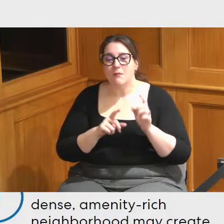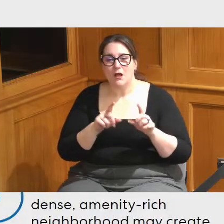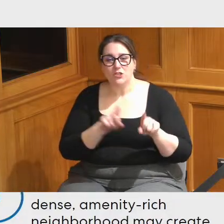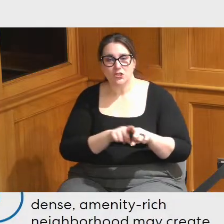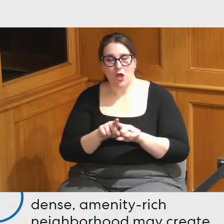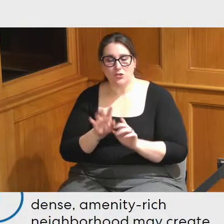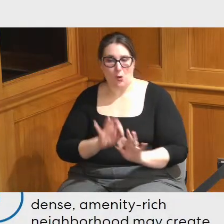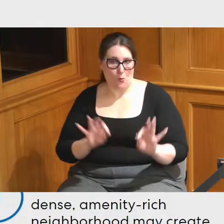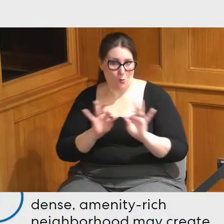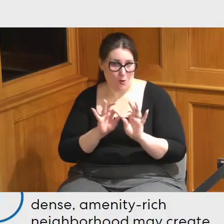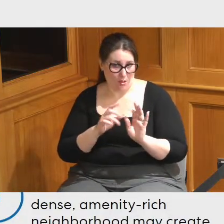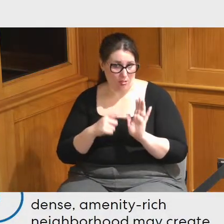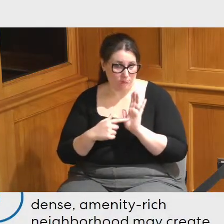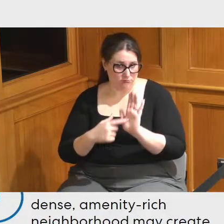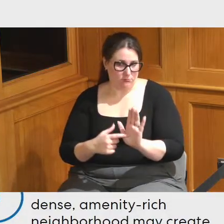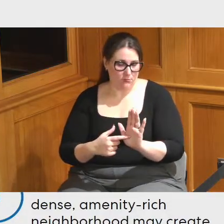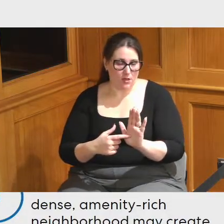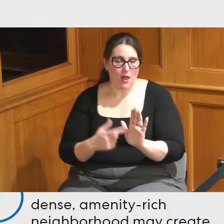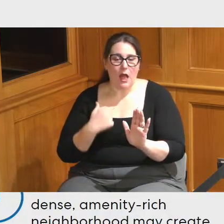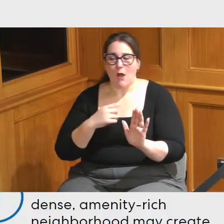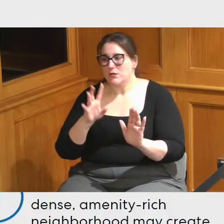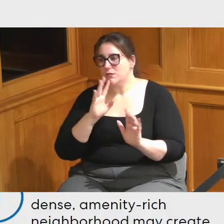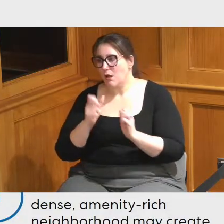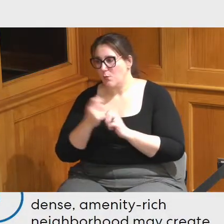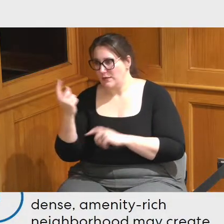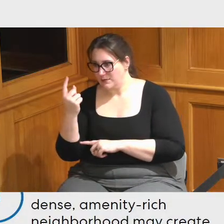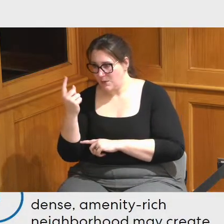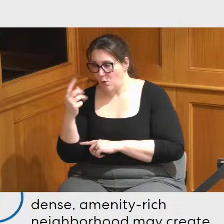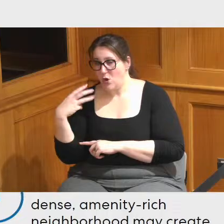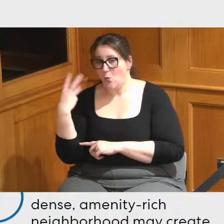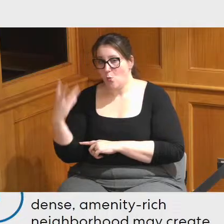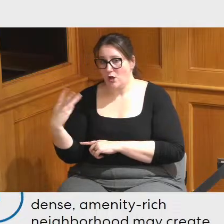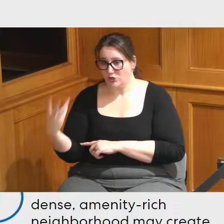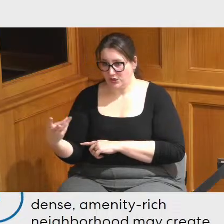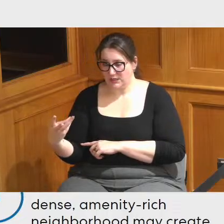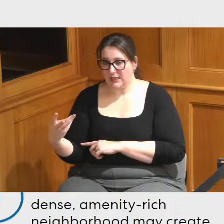you know, I was I was talking with somebody in in, uh, Washington DC last week about the Capitol